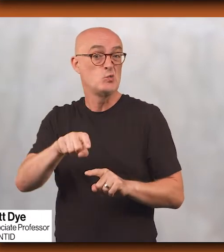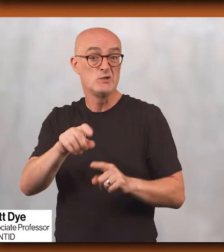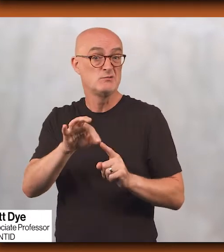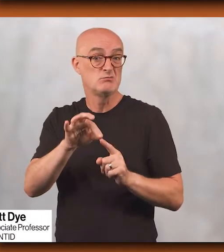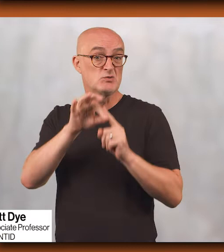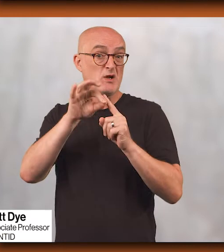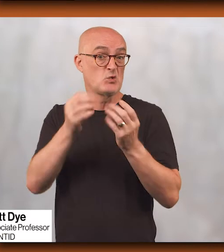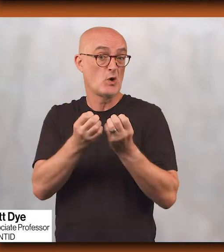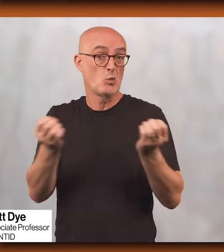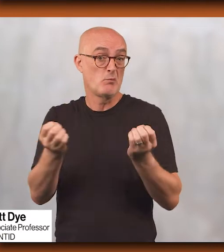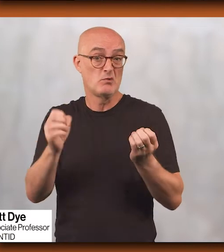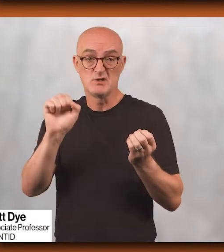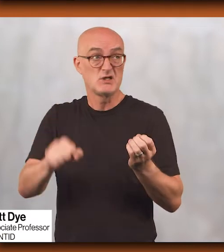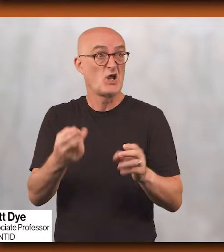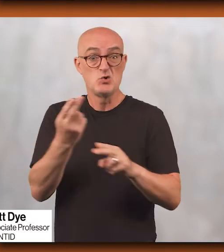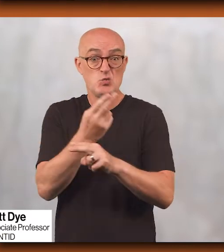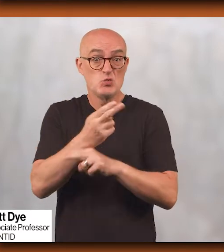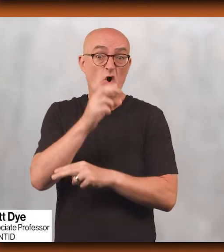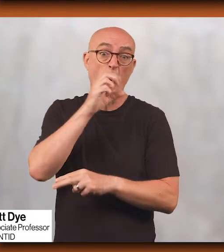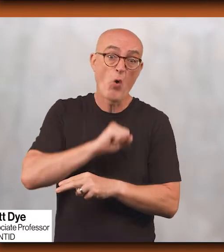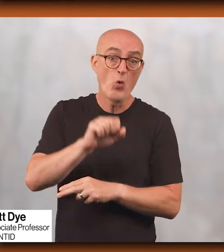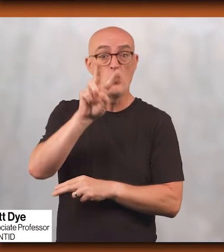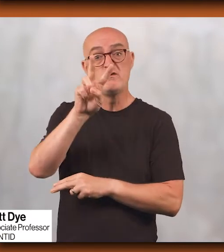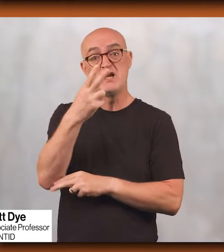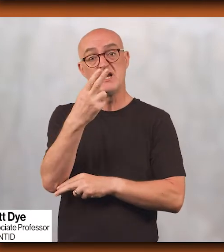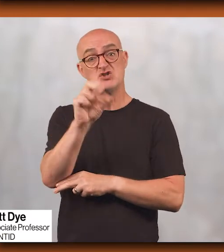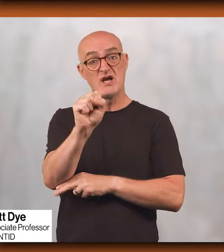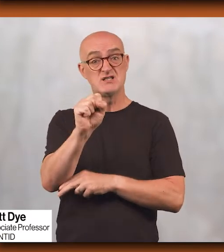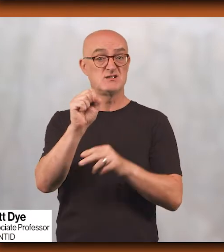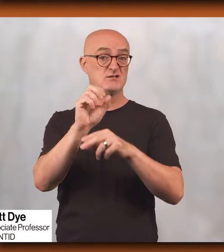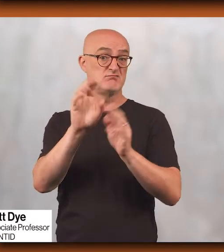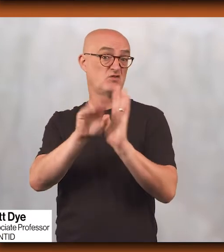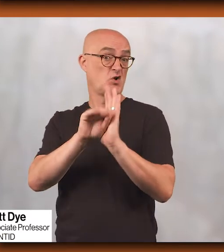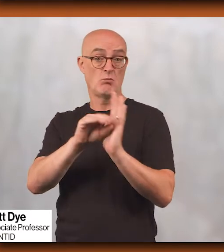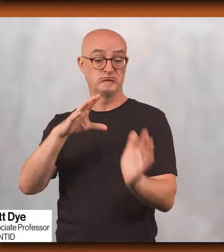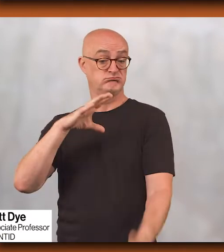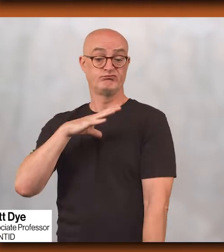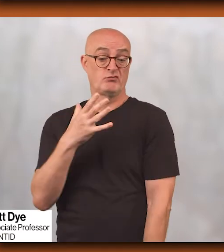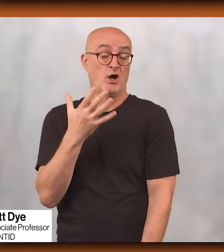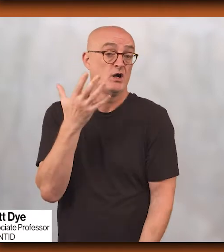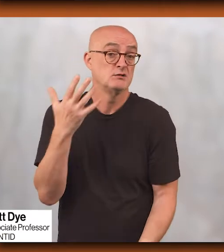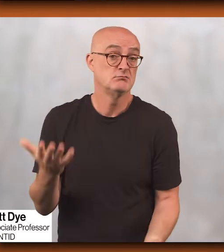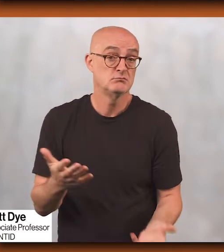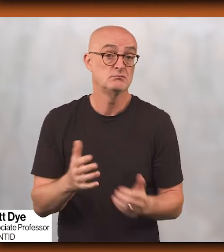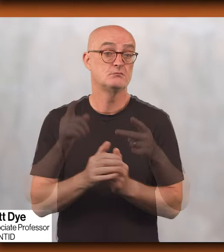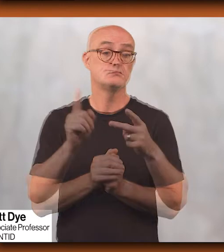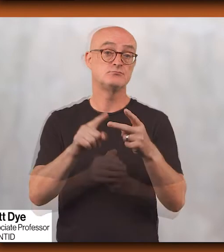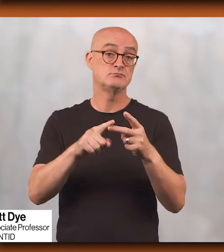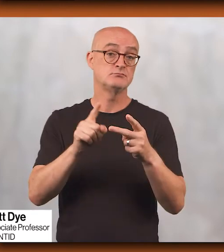without any special equipment. Also, because we're using this 3D representation,